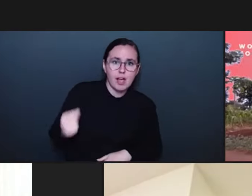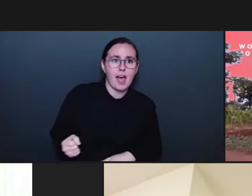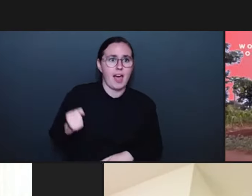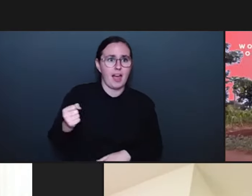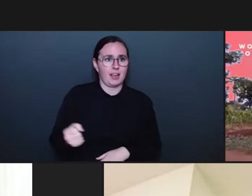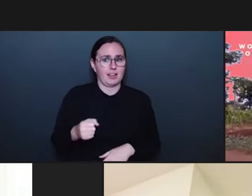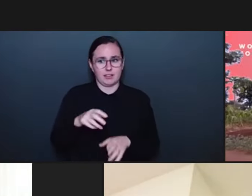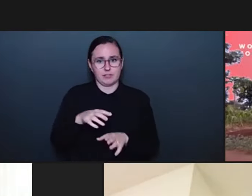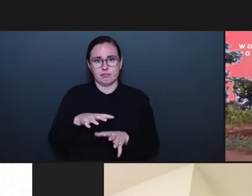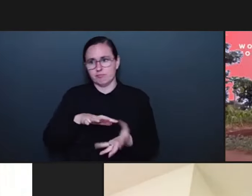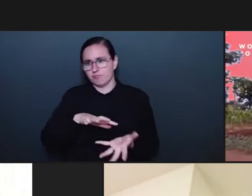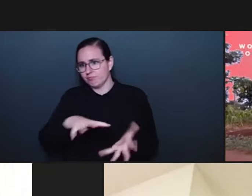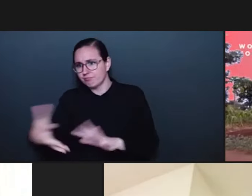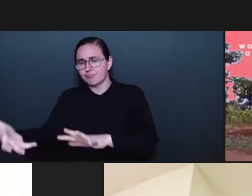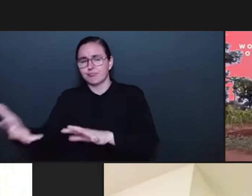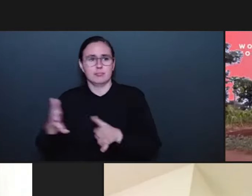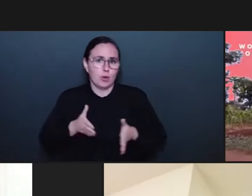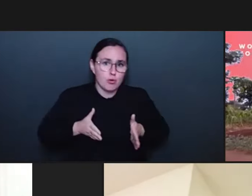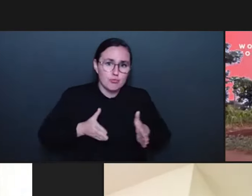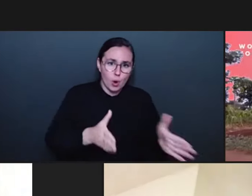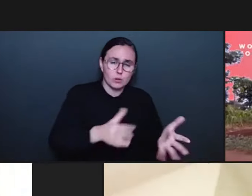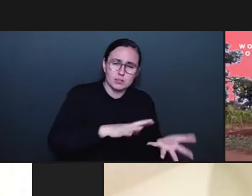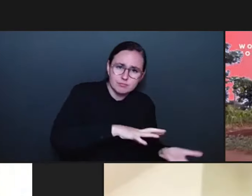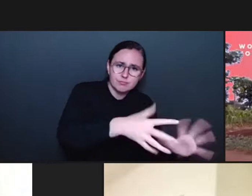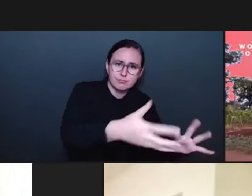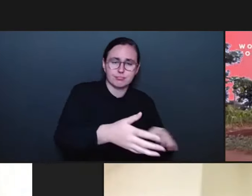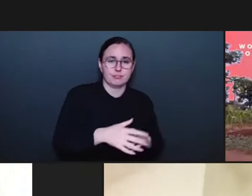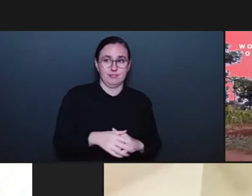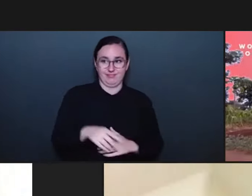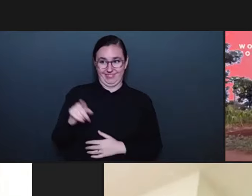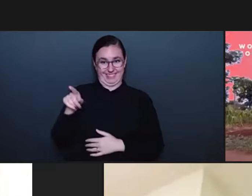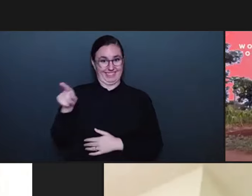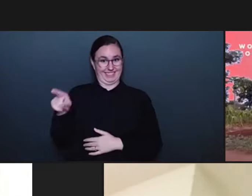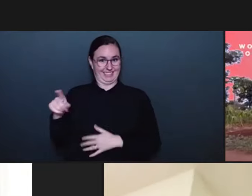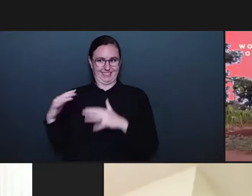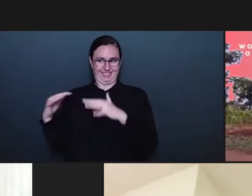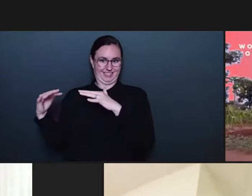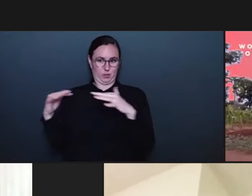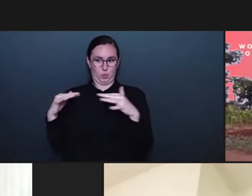ability to be resilient and to be safe that is aggravated by climate shocks.